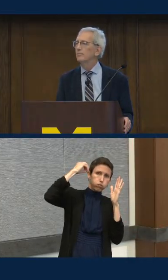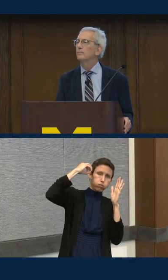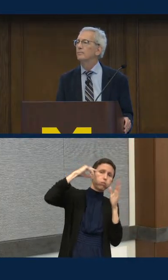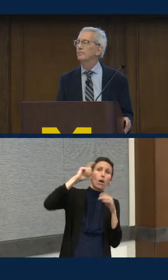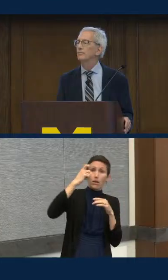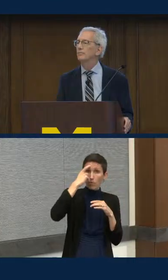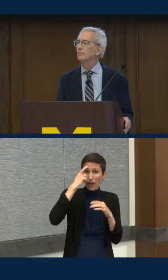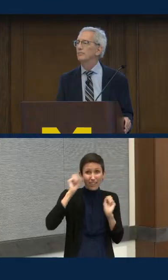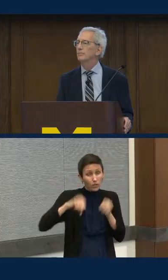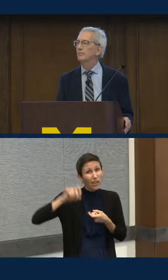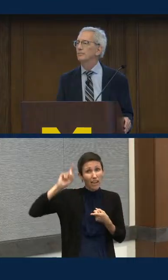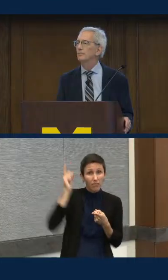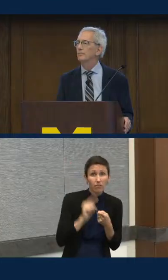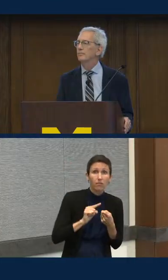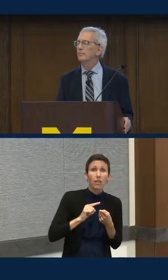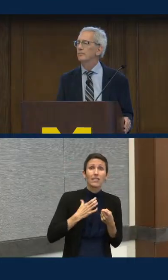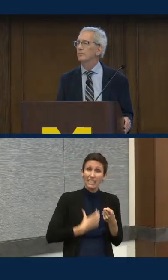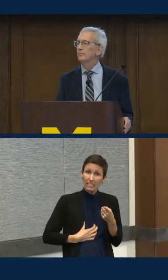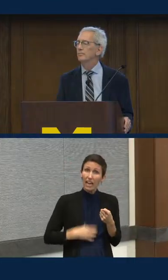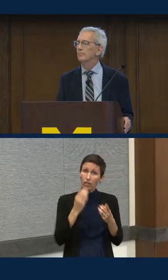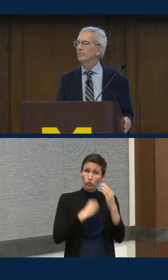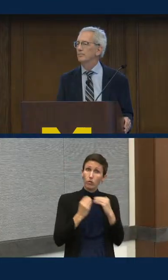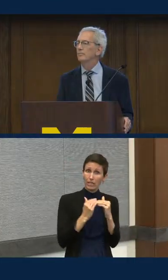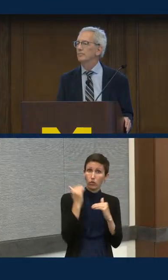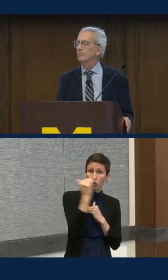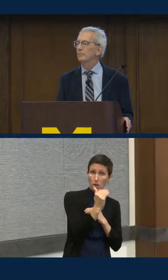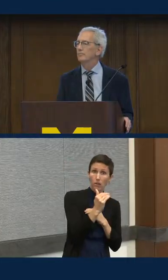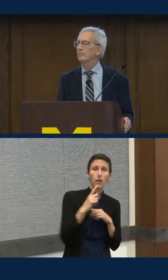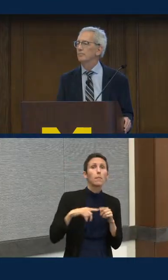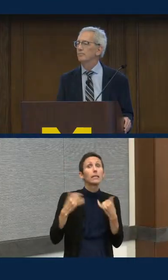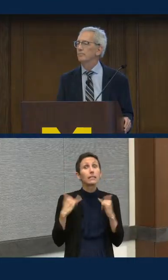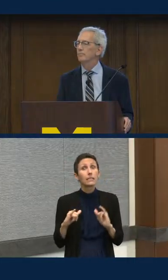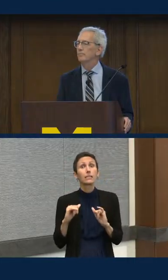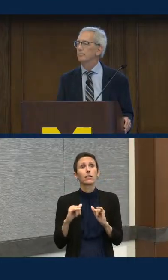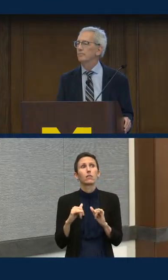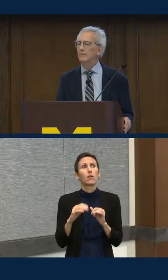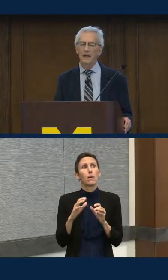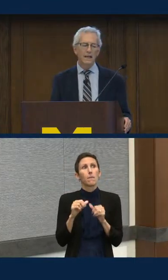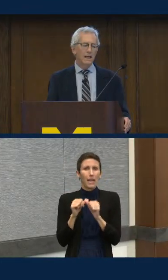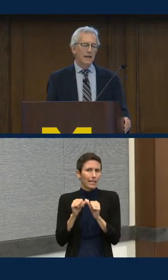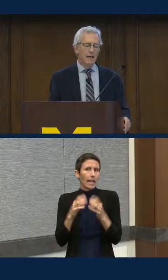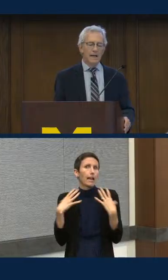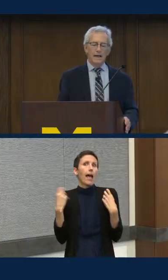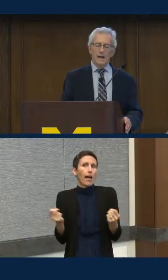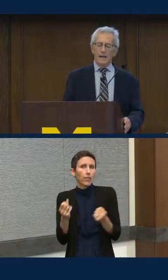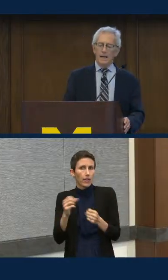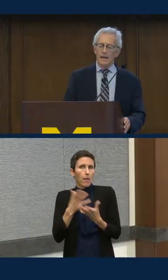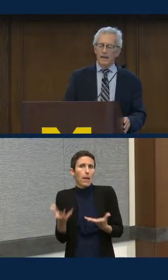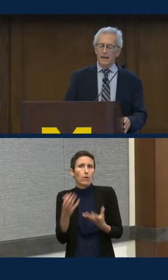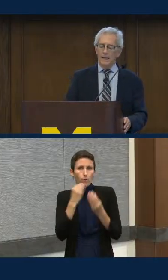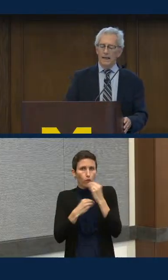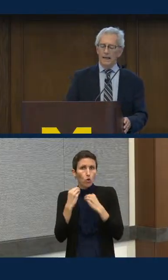the desire to over eat but still maintain a healthy intake of